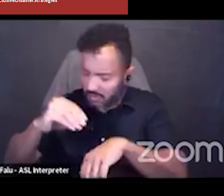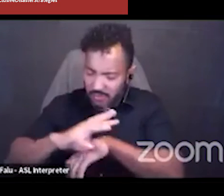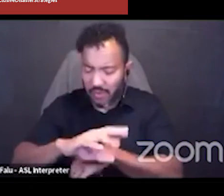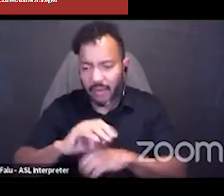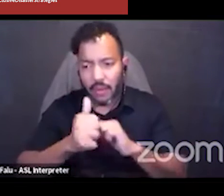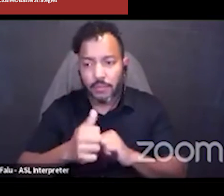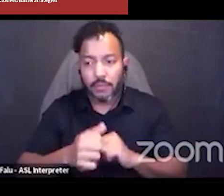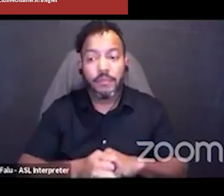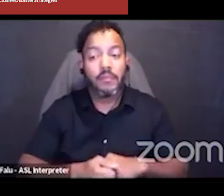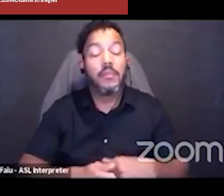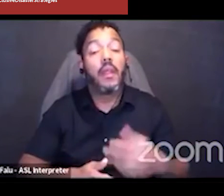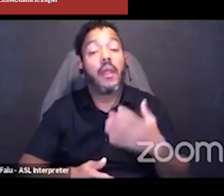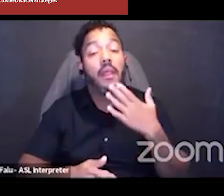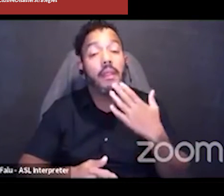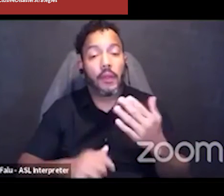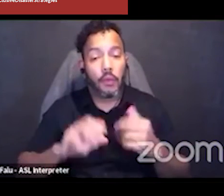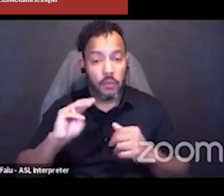Thank you, Maria.